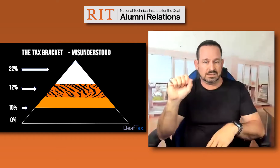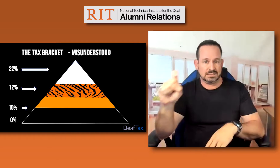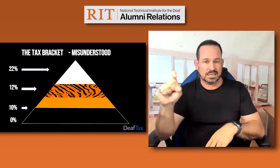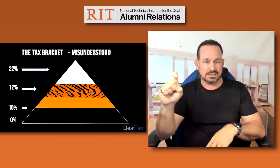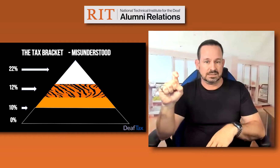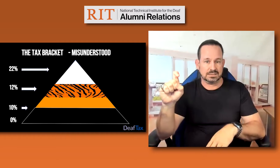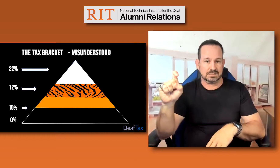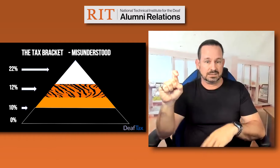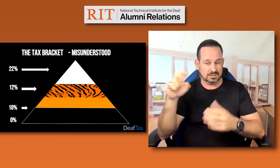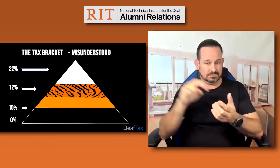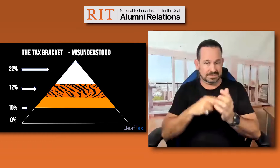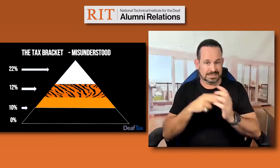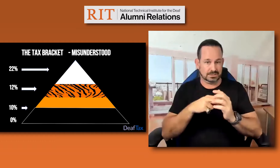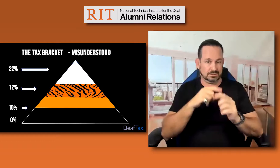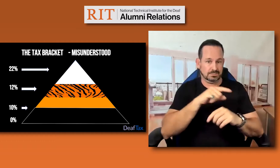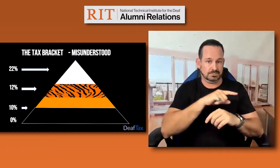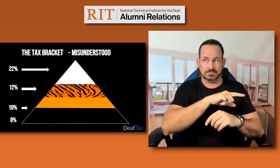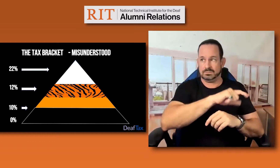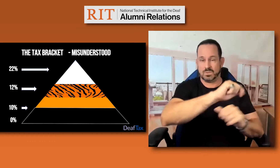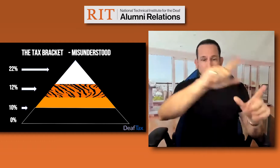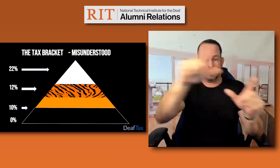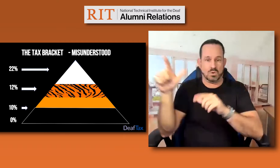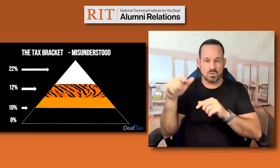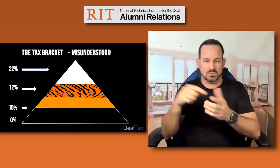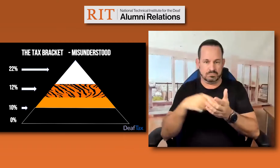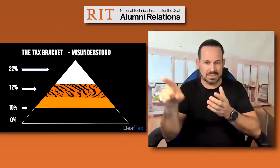Some people suggest having a flat tax rate,